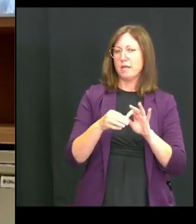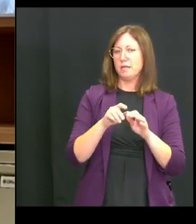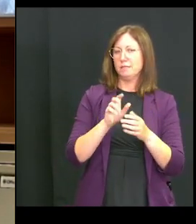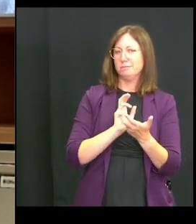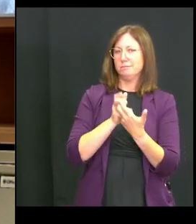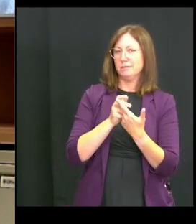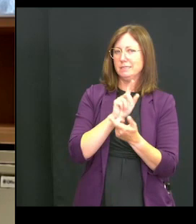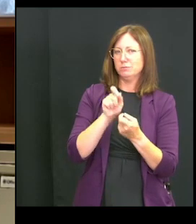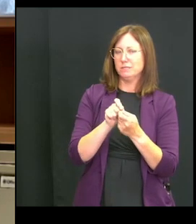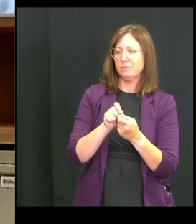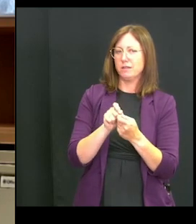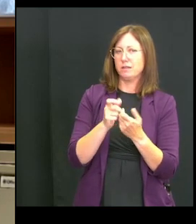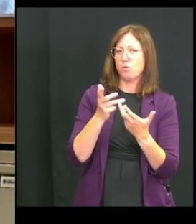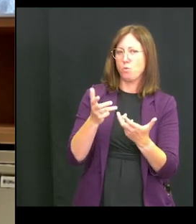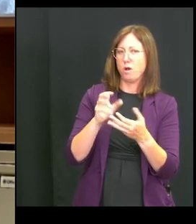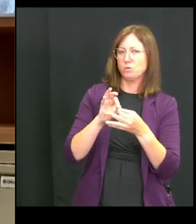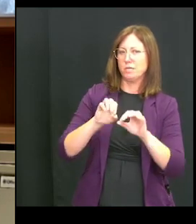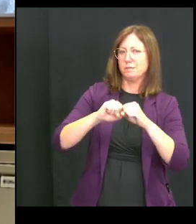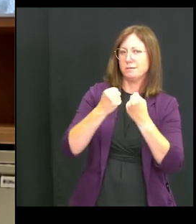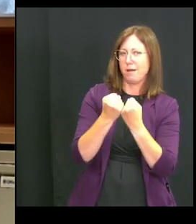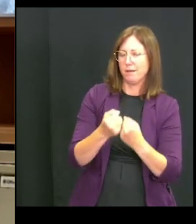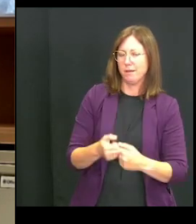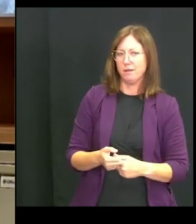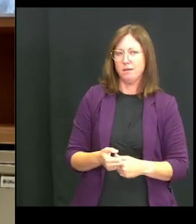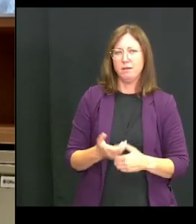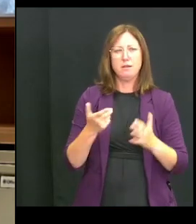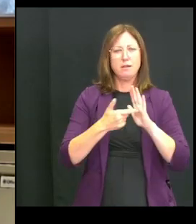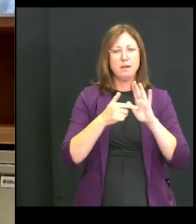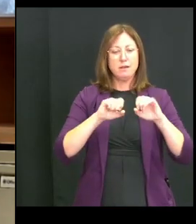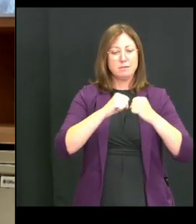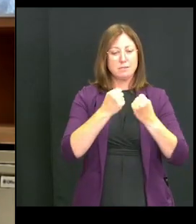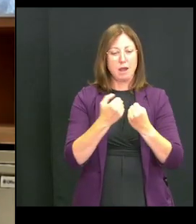That is that there is a norm in society that you're supposed to believe "X",